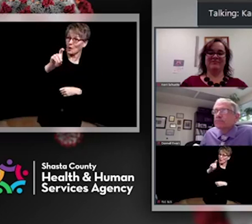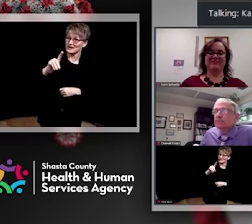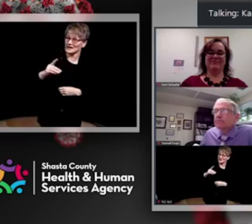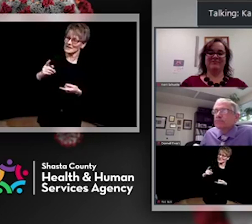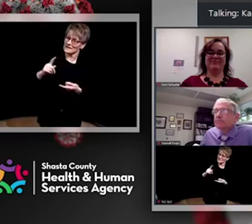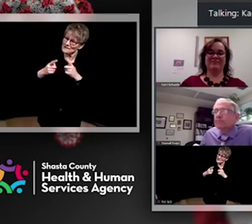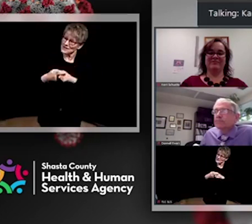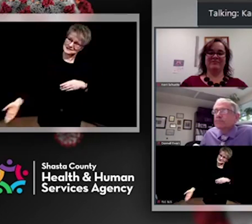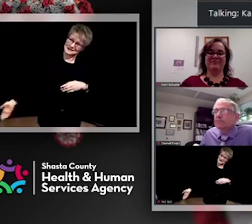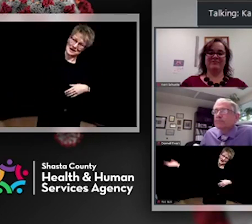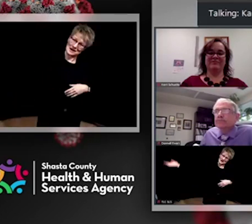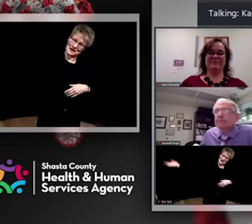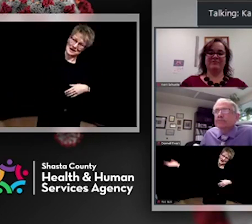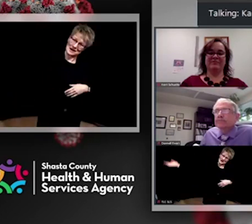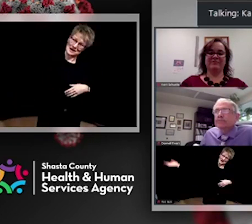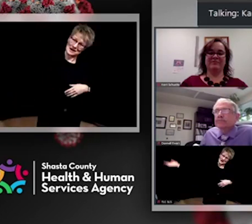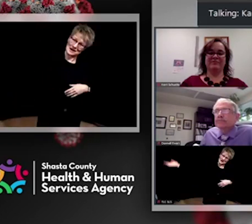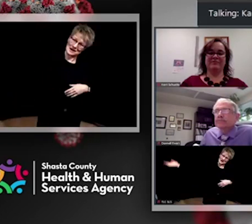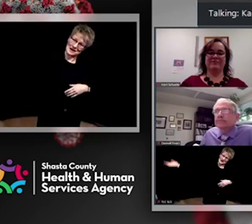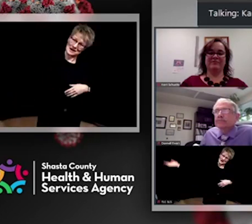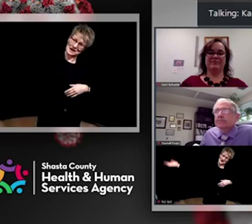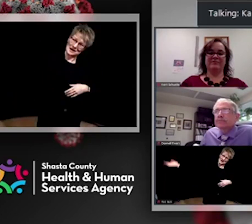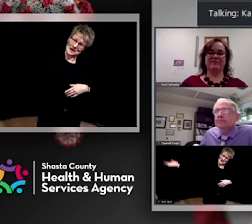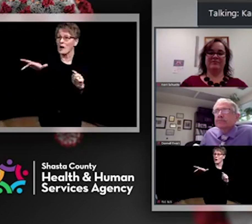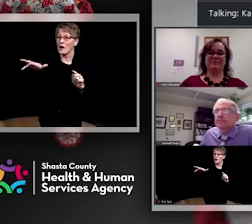because then we'll have community immunity." Well, that's just not the case.